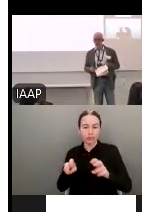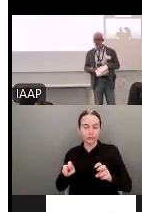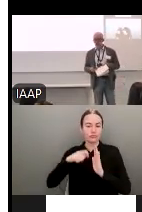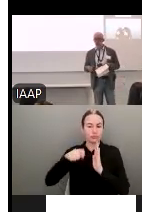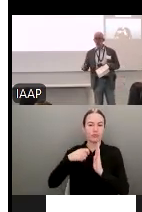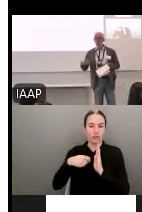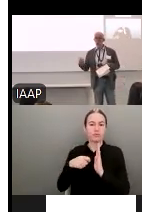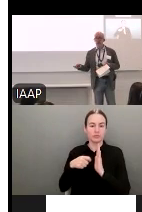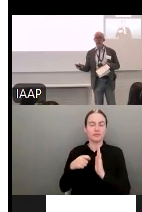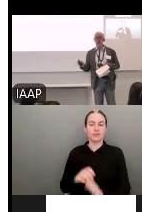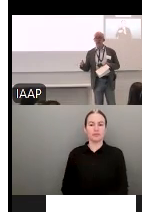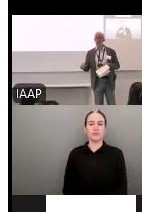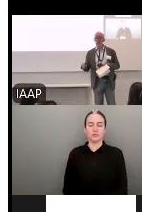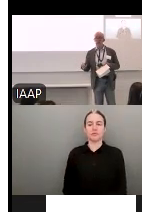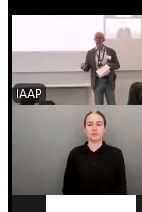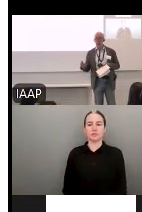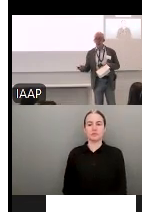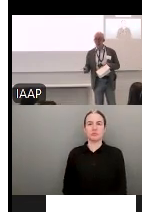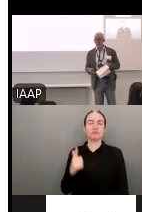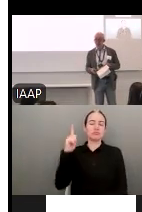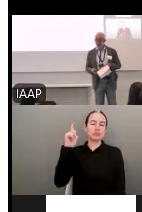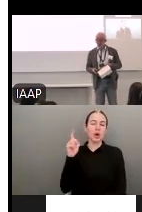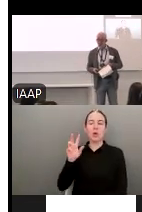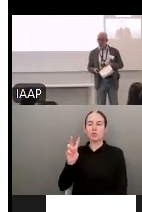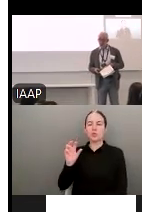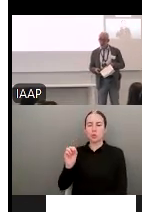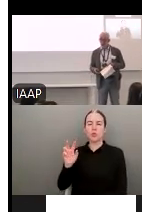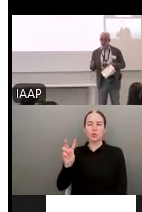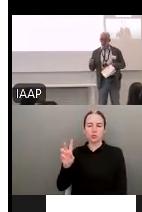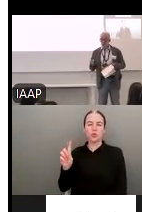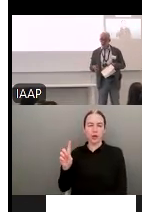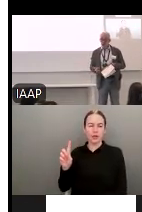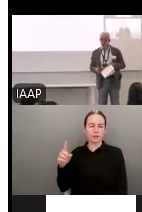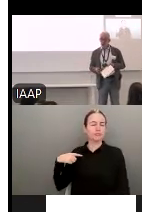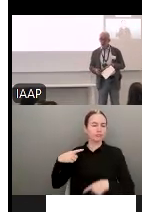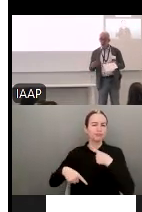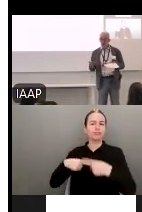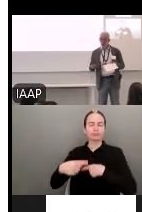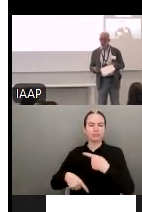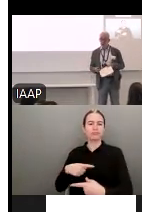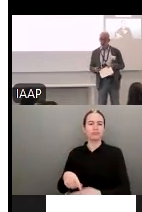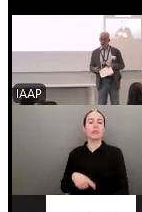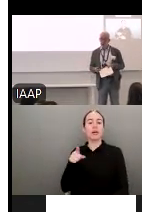Has been going on since 2021. We should focus, you know, social group at risk of being,